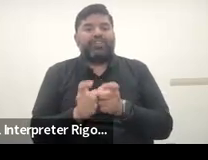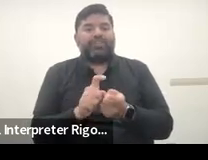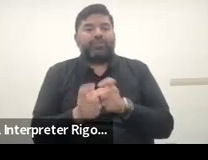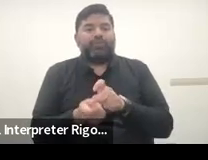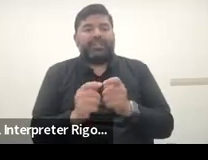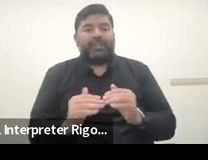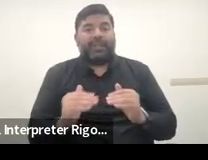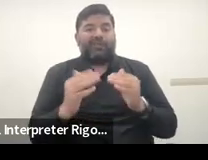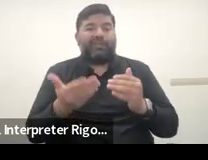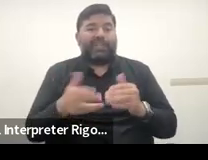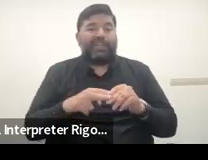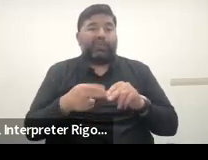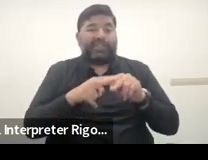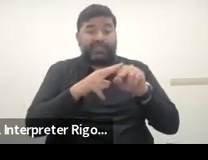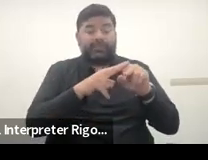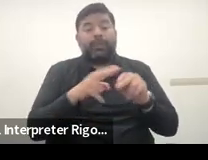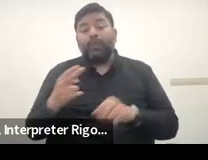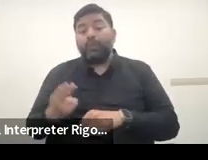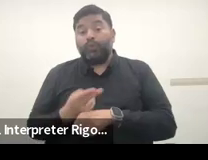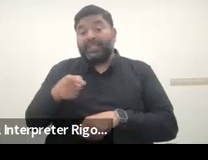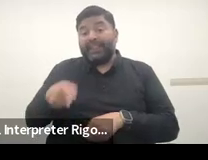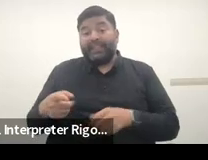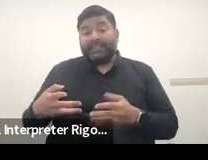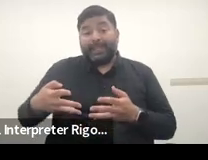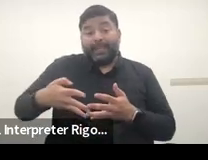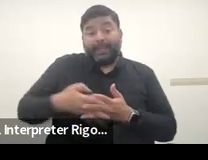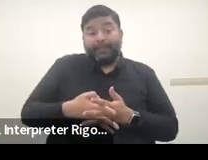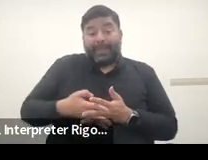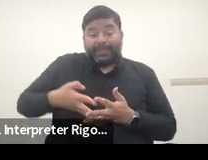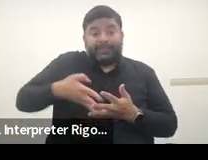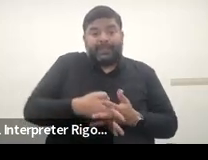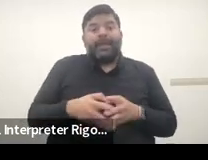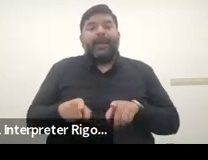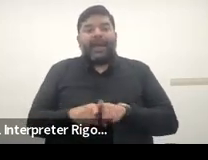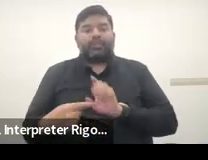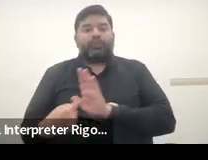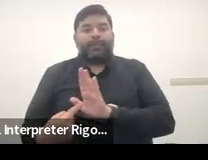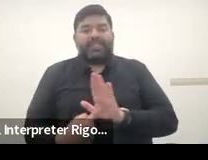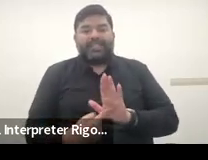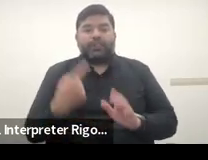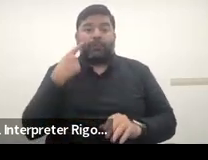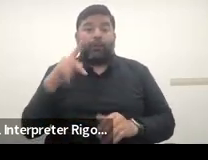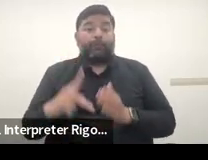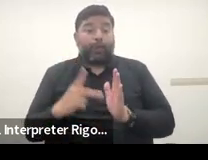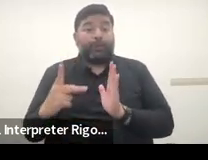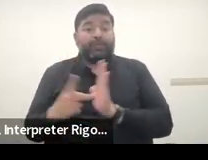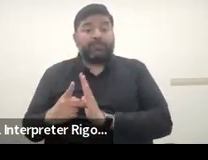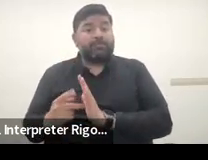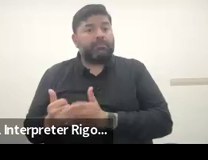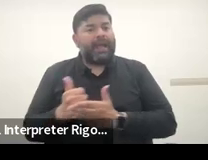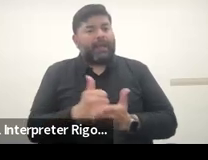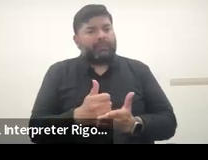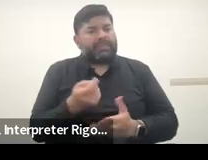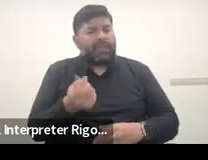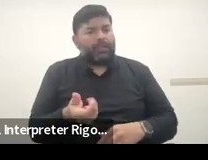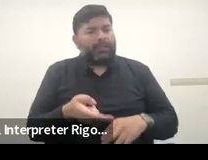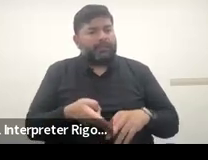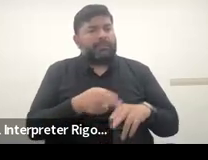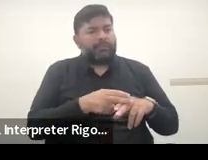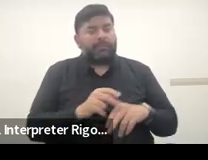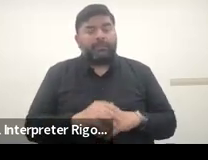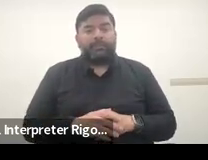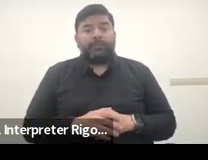using these embeddings as the representation of phonemes does seem to help a little bit. These are